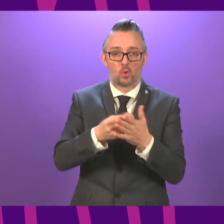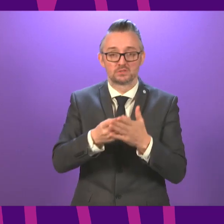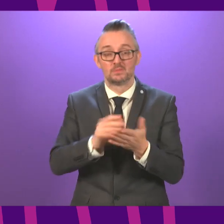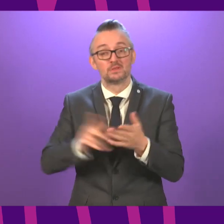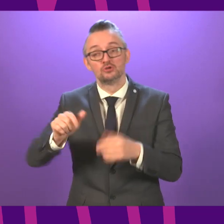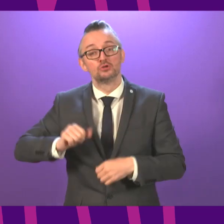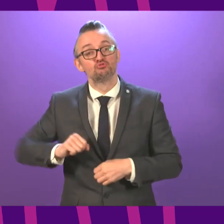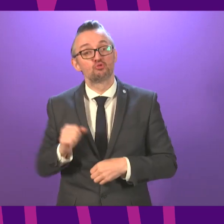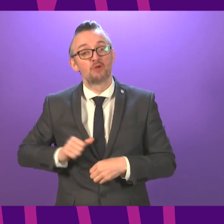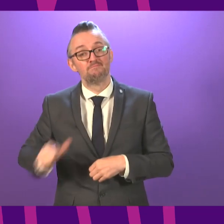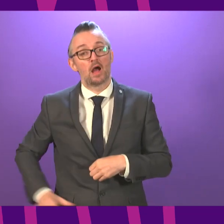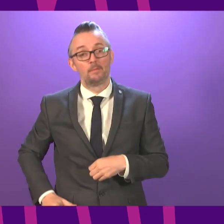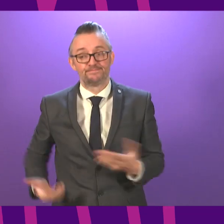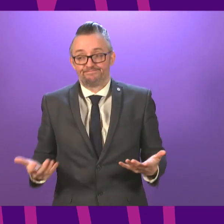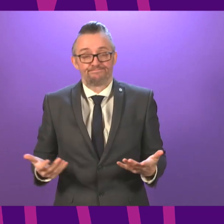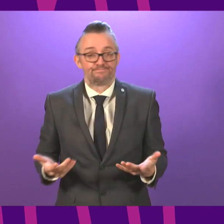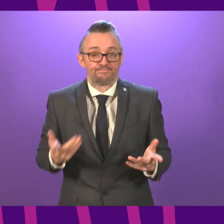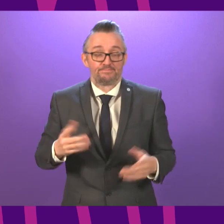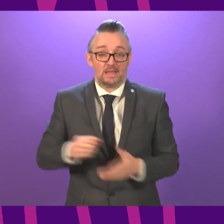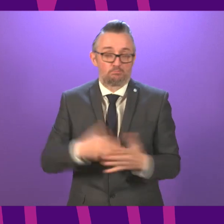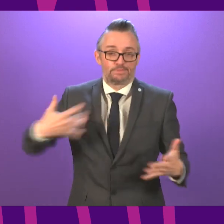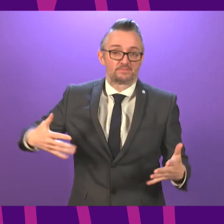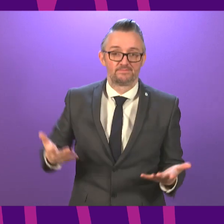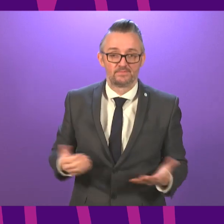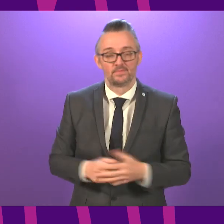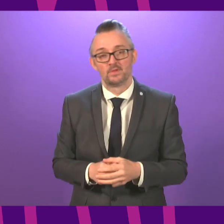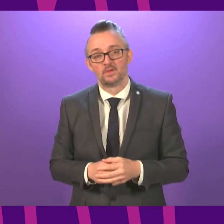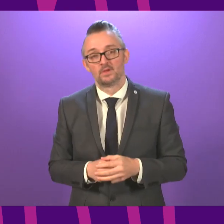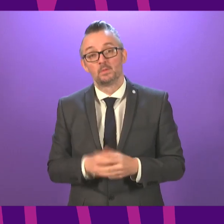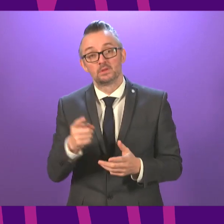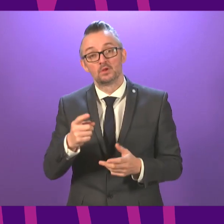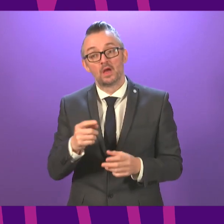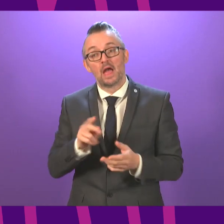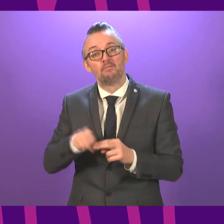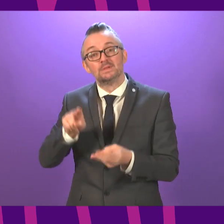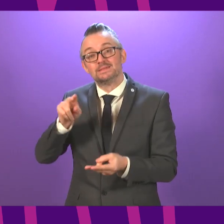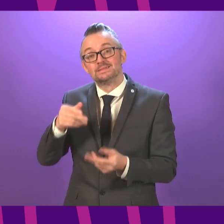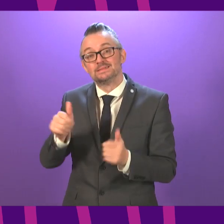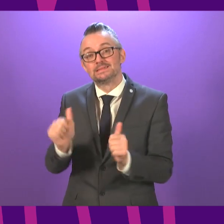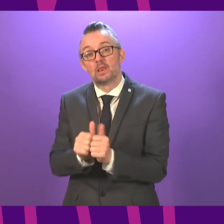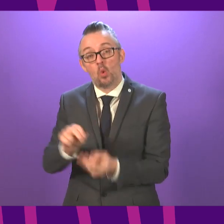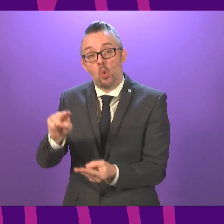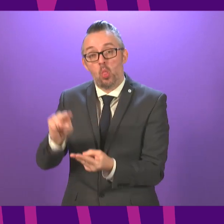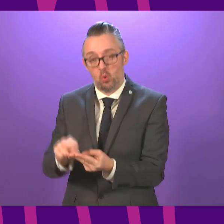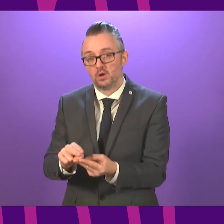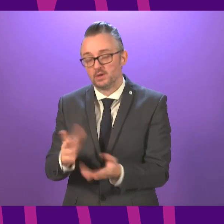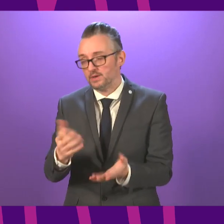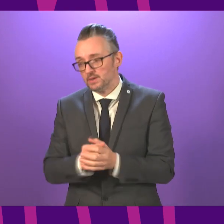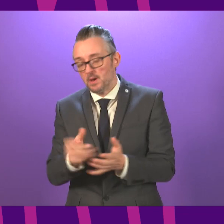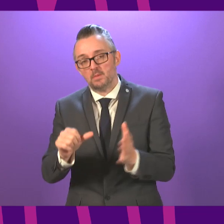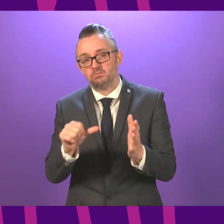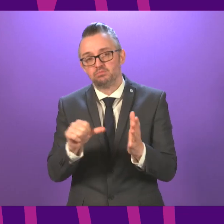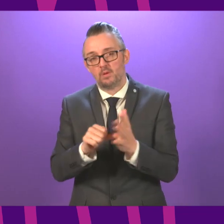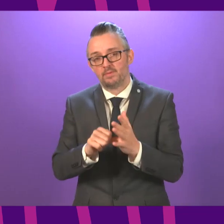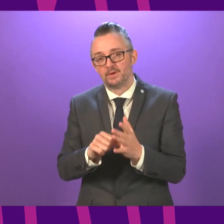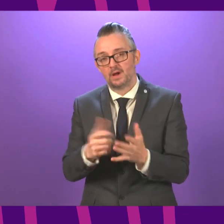With a low deal, the difficulty is the act of exporting and the additional cost that would